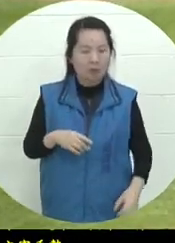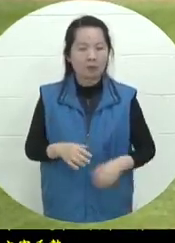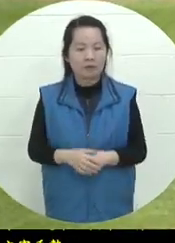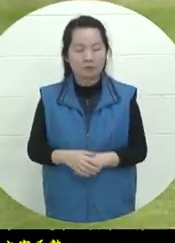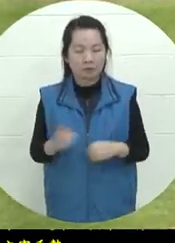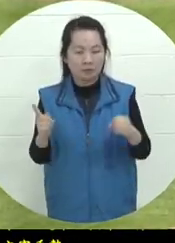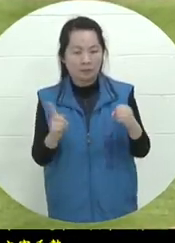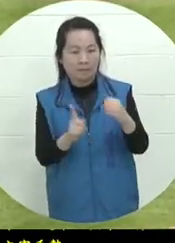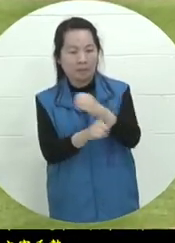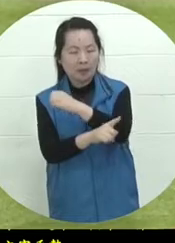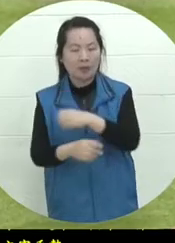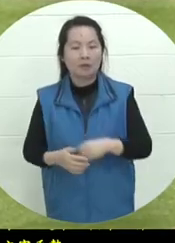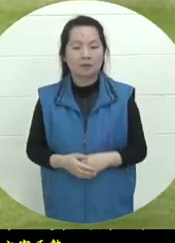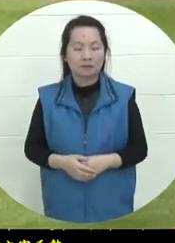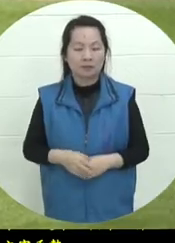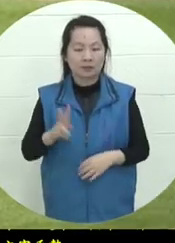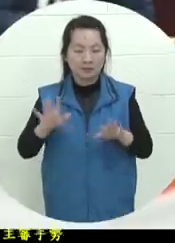ball came to a full ball count of 3.